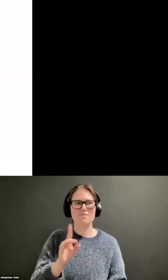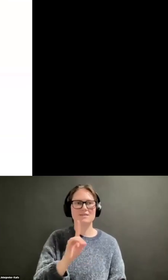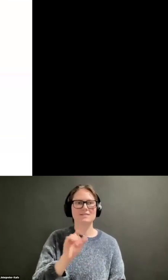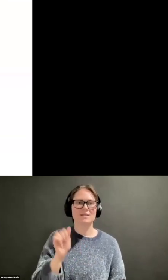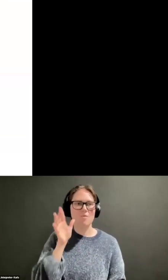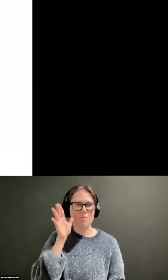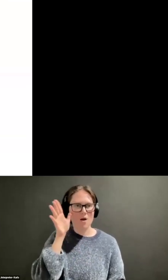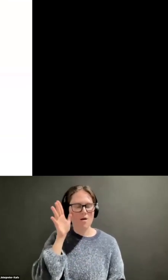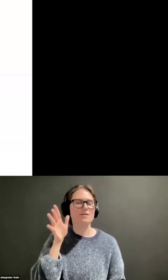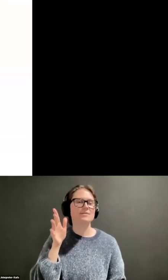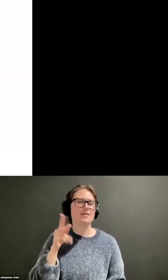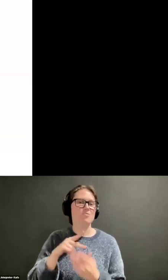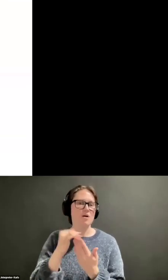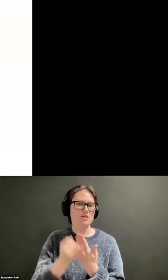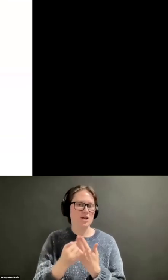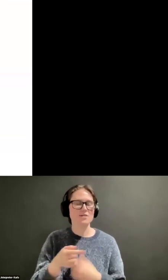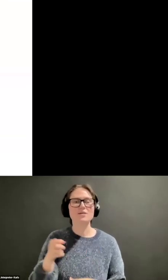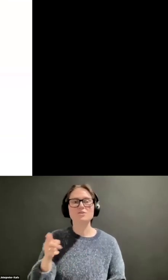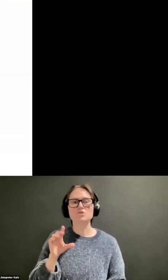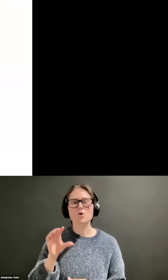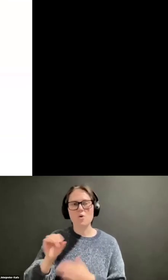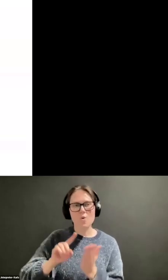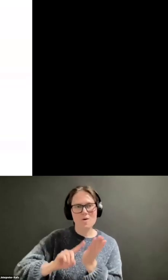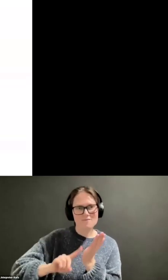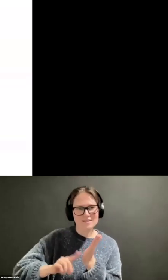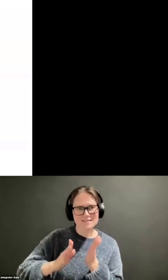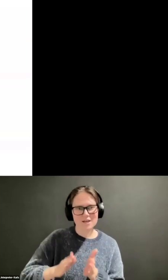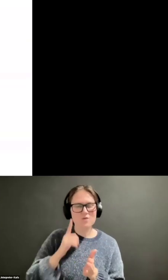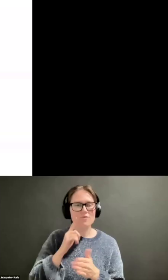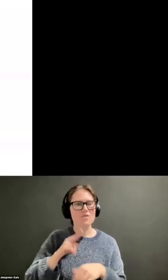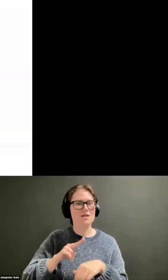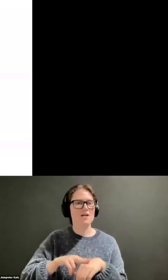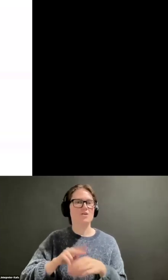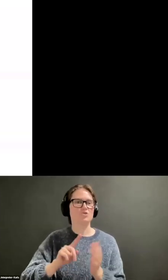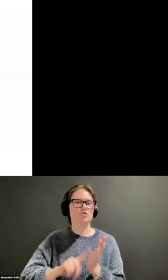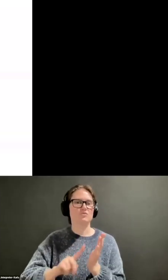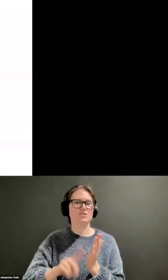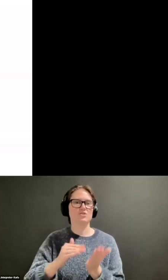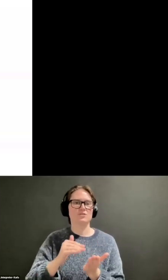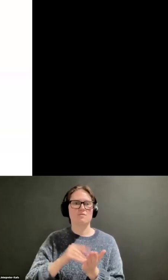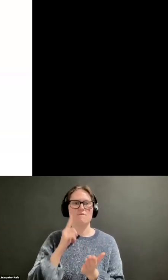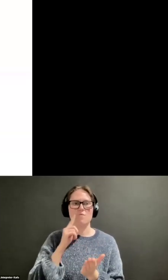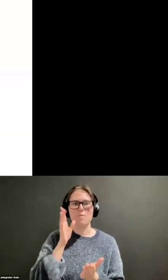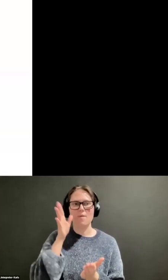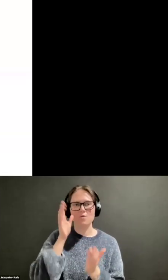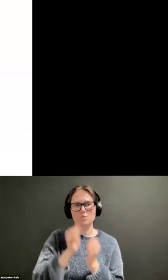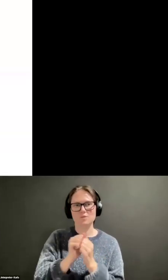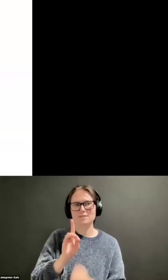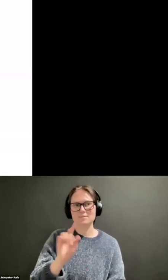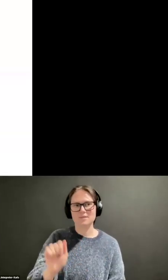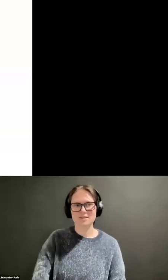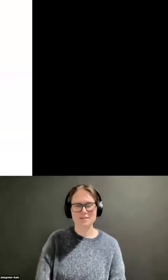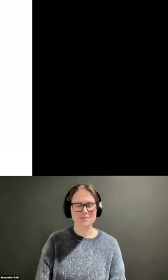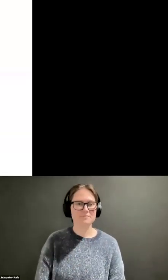and the co-investigator for the National Research Center for Parents with Disabilities and our National